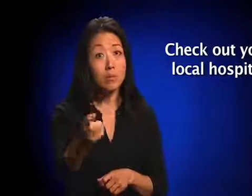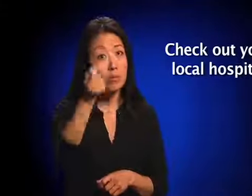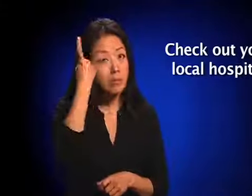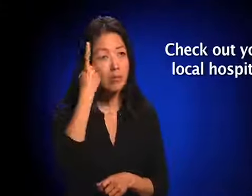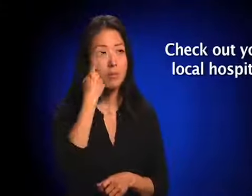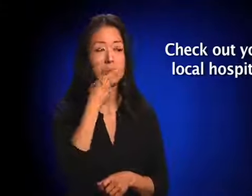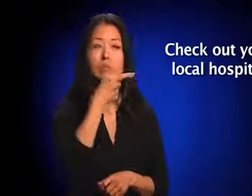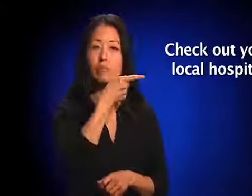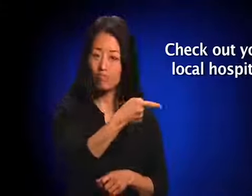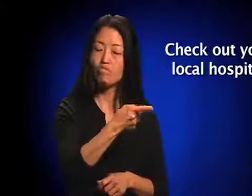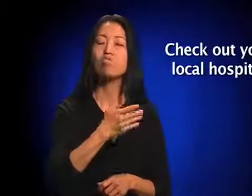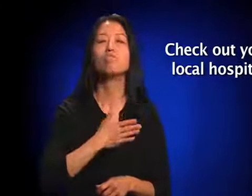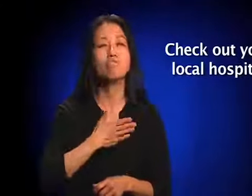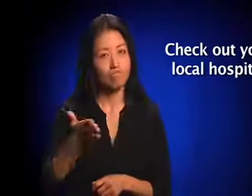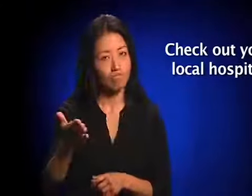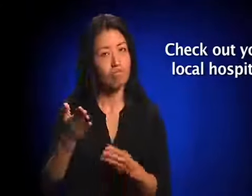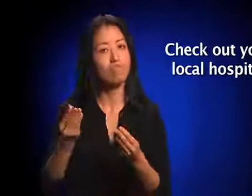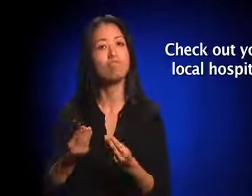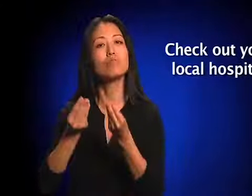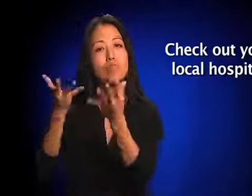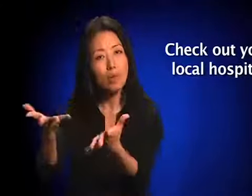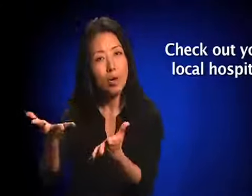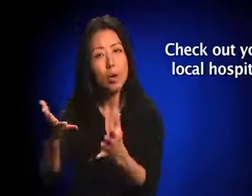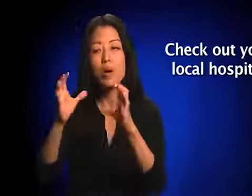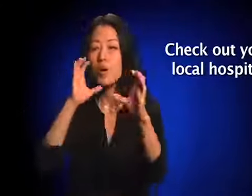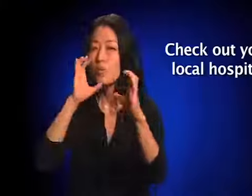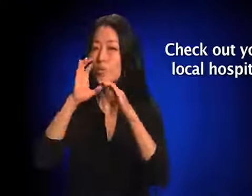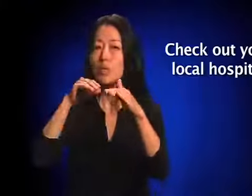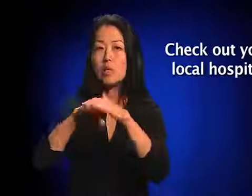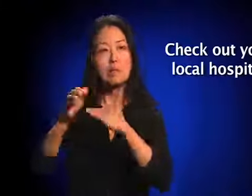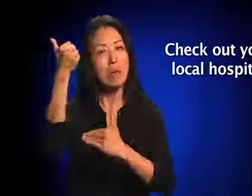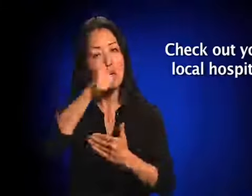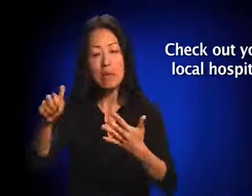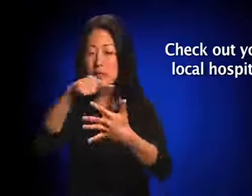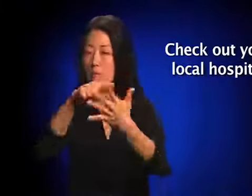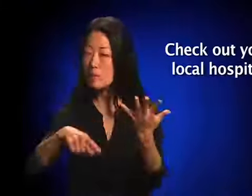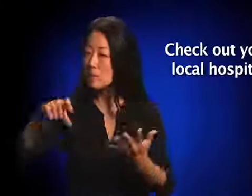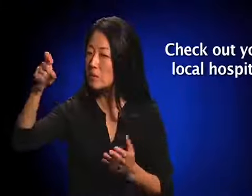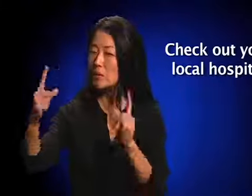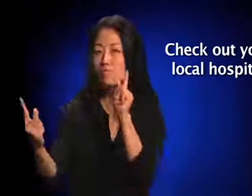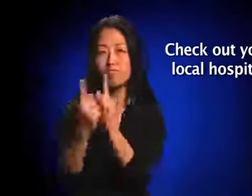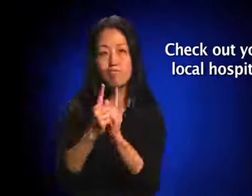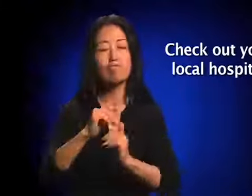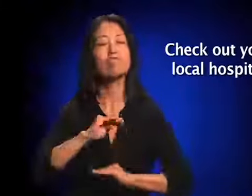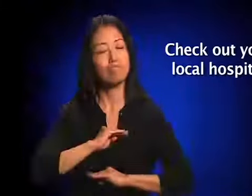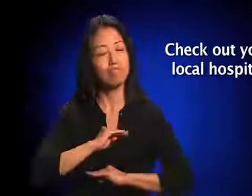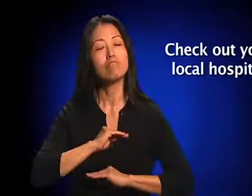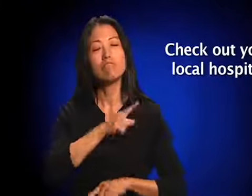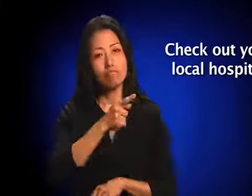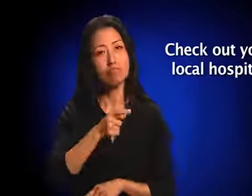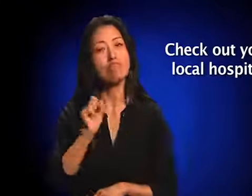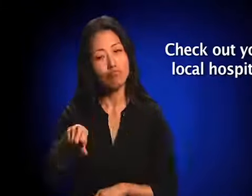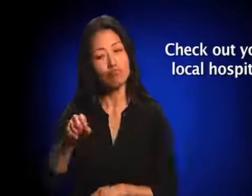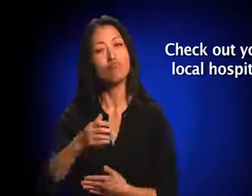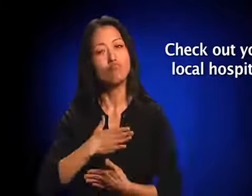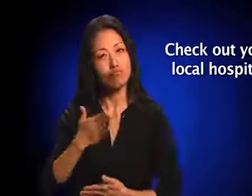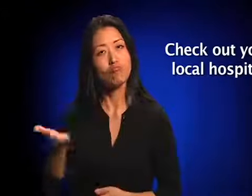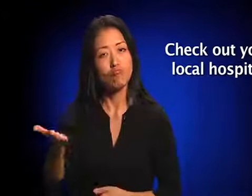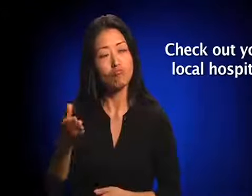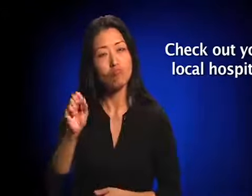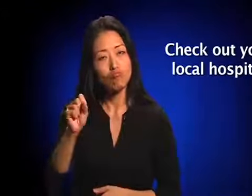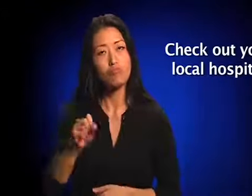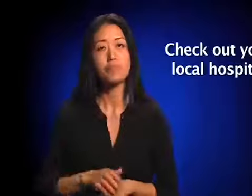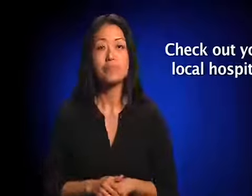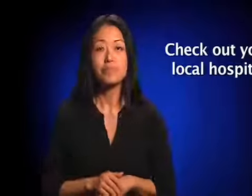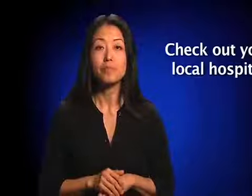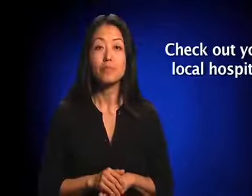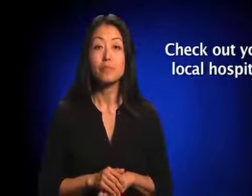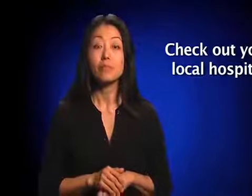And make sure they understand their obligations to provide communications access